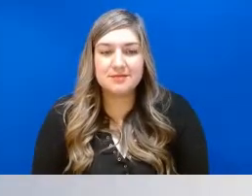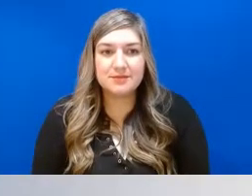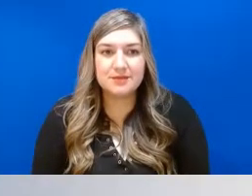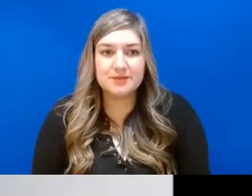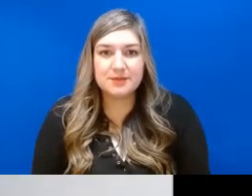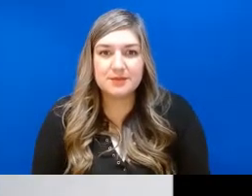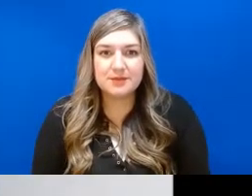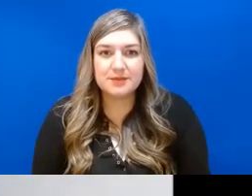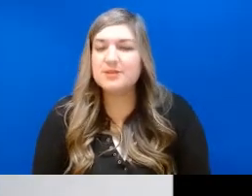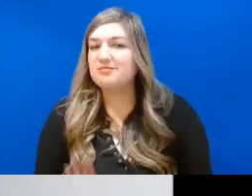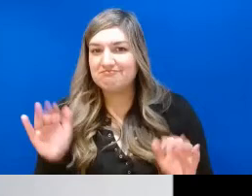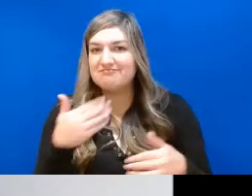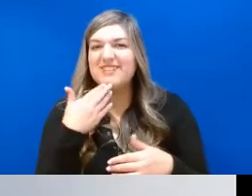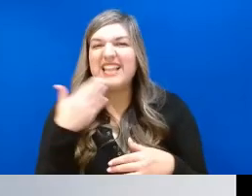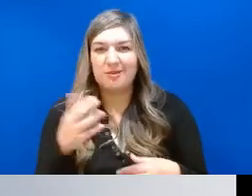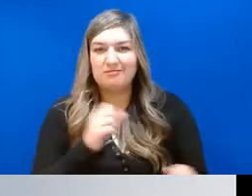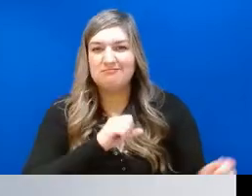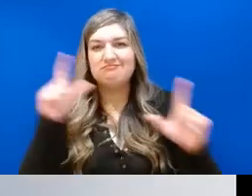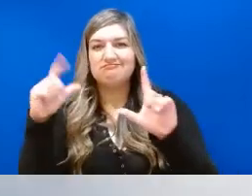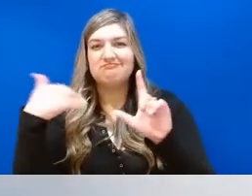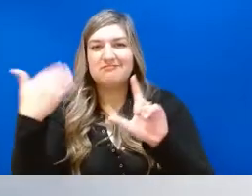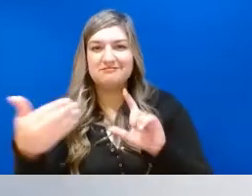Okay. Thank you. Next slide, please.